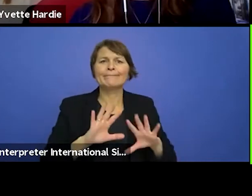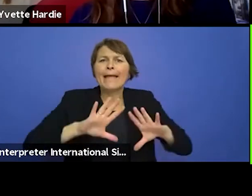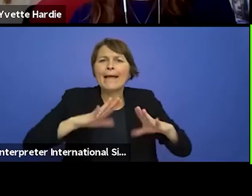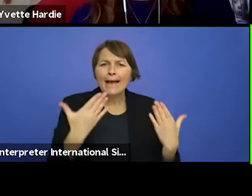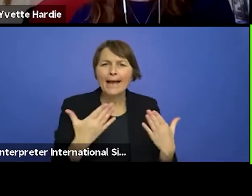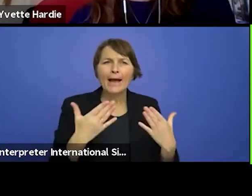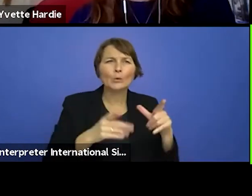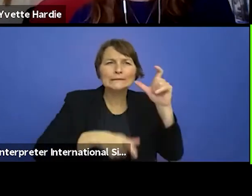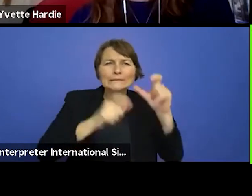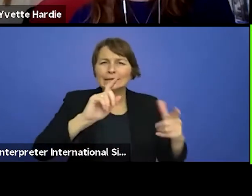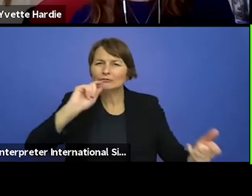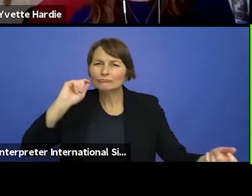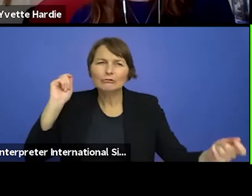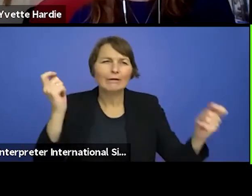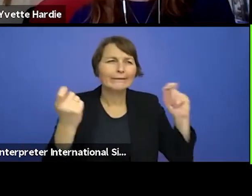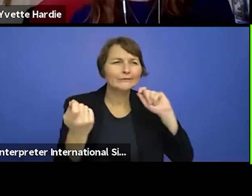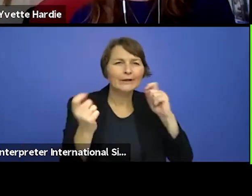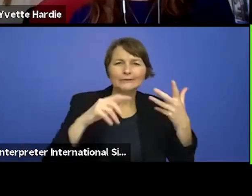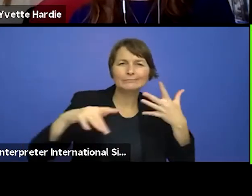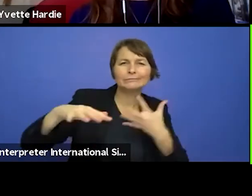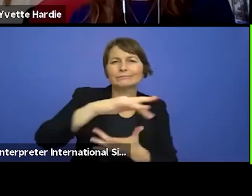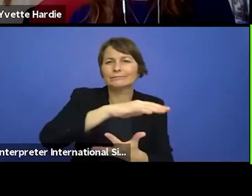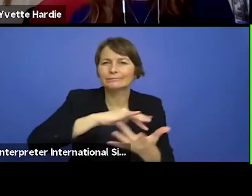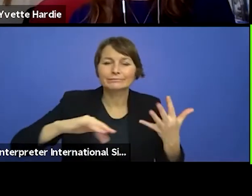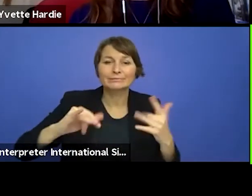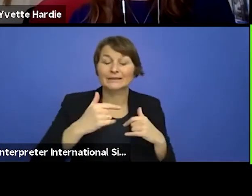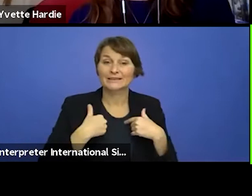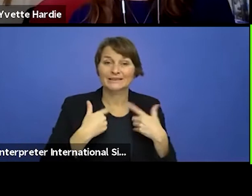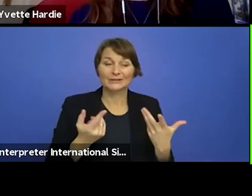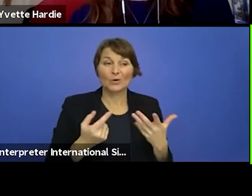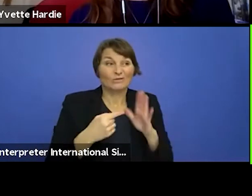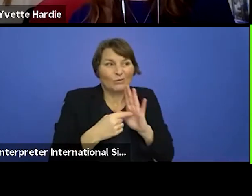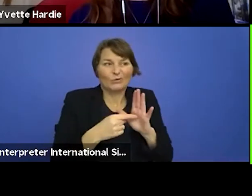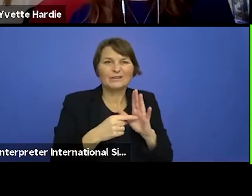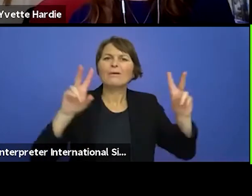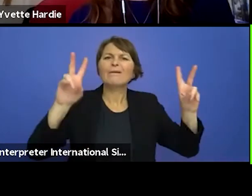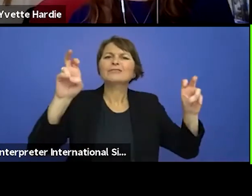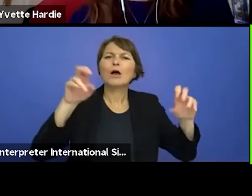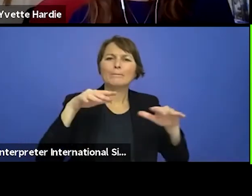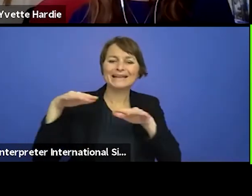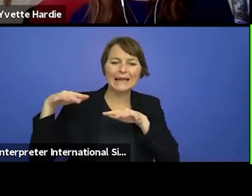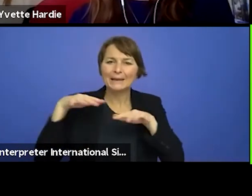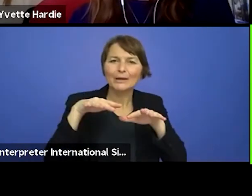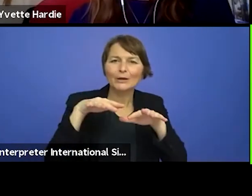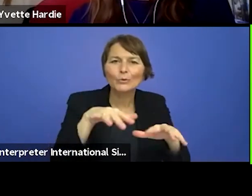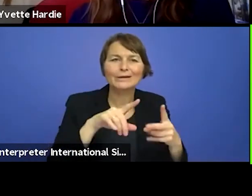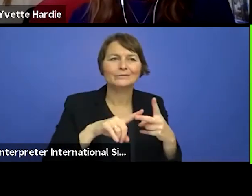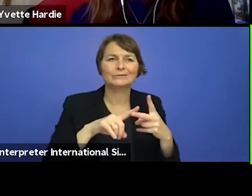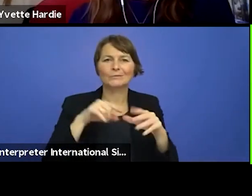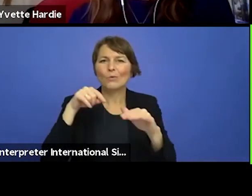for people to understand immigration when they're not at least, you know, when people talk about, you know the refugees and people, they think this is a like, you know and they don't even address